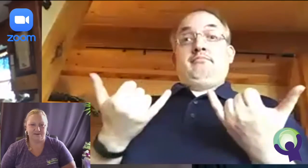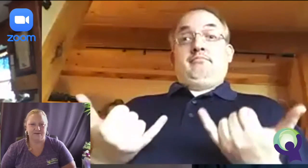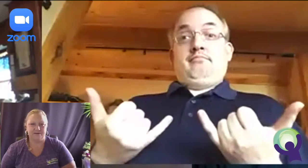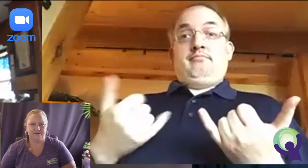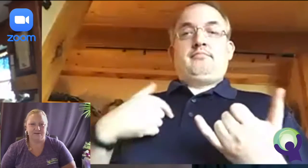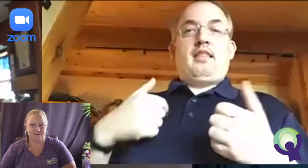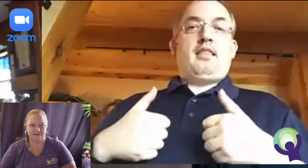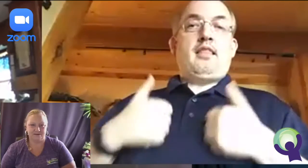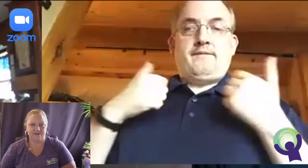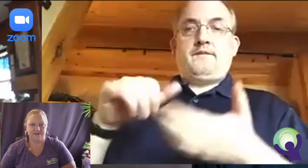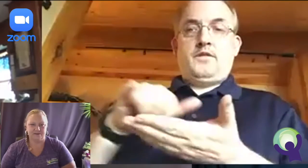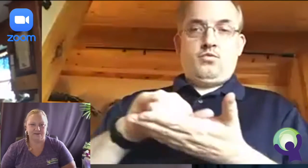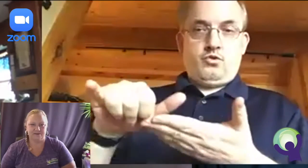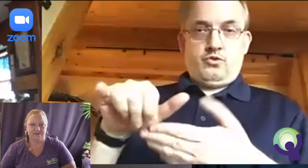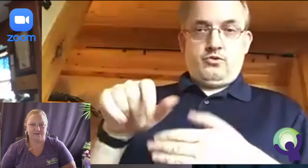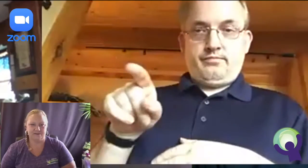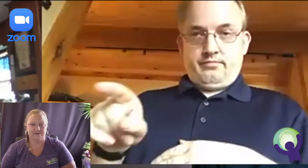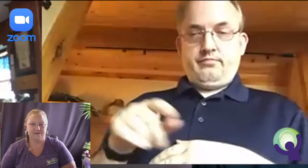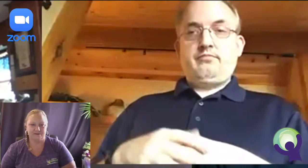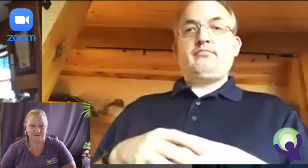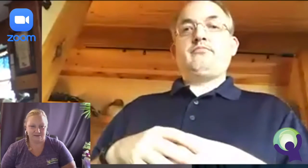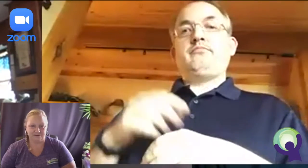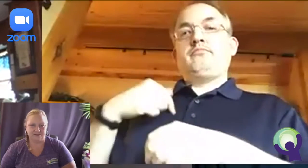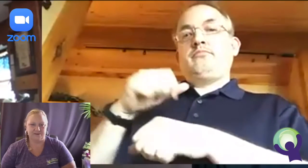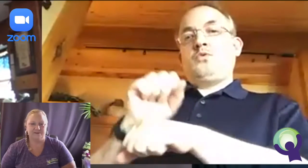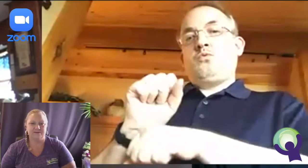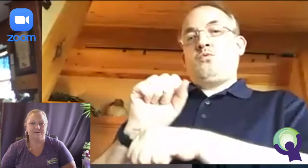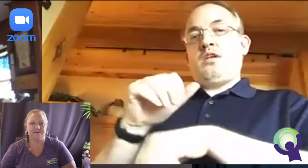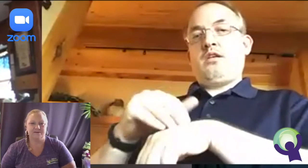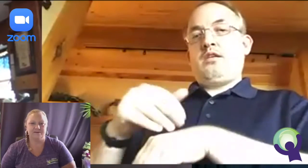So then where I'm actually at today, I live in New York